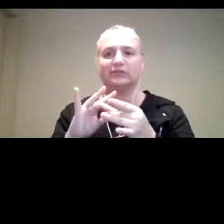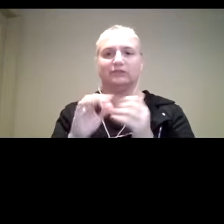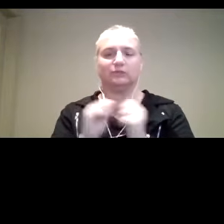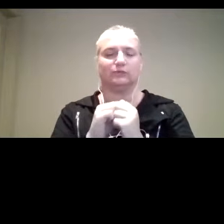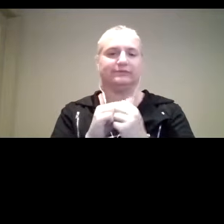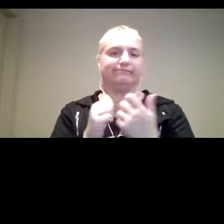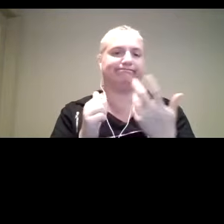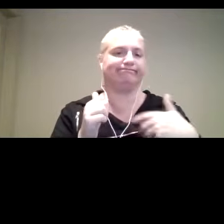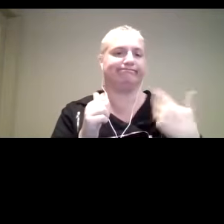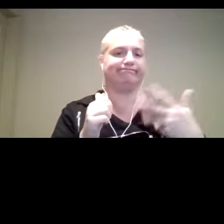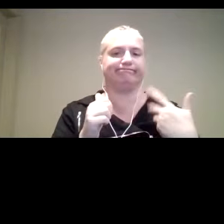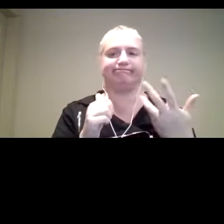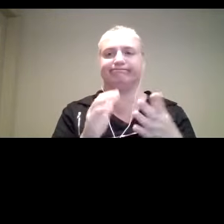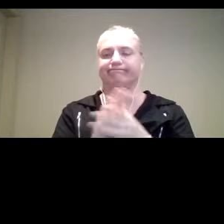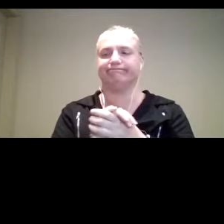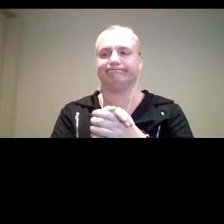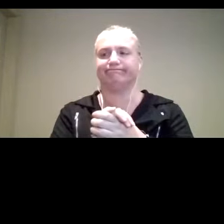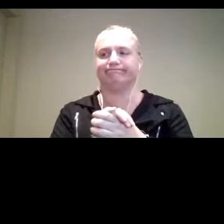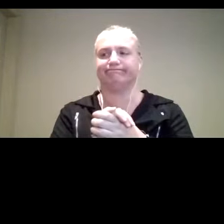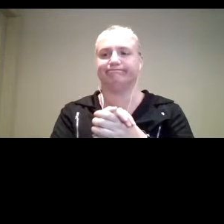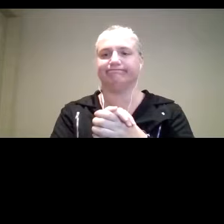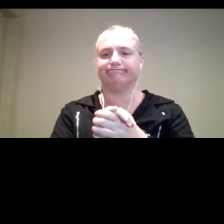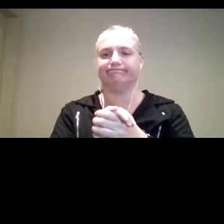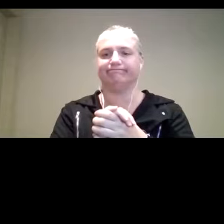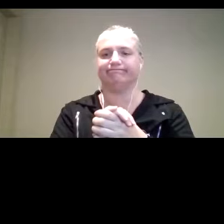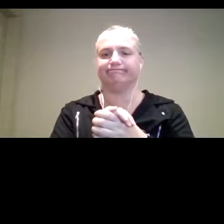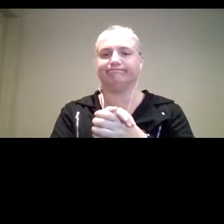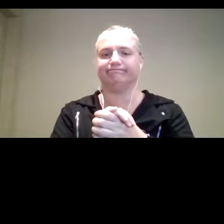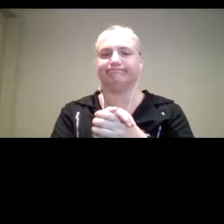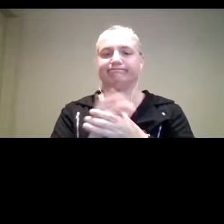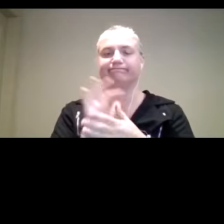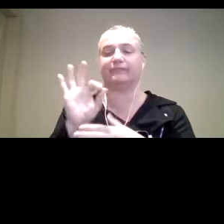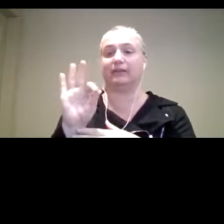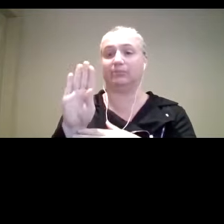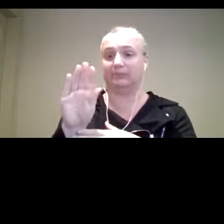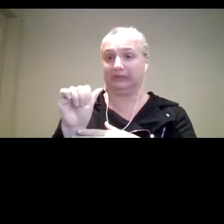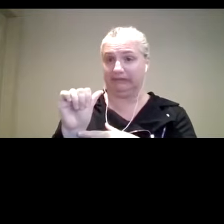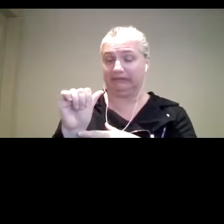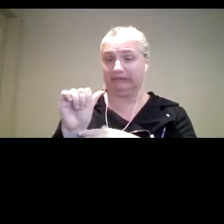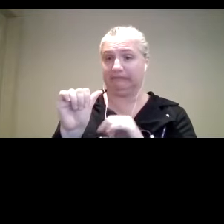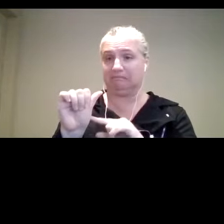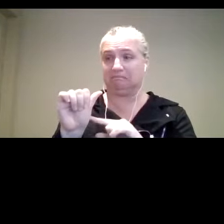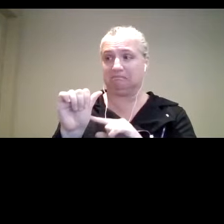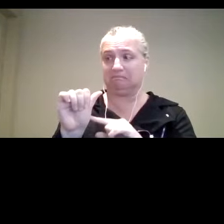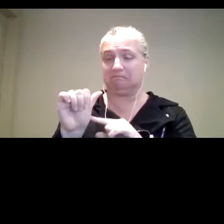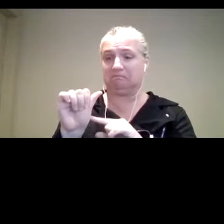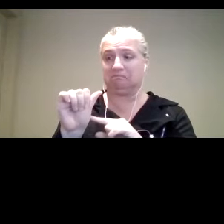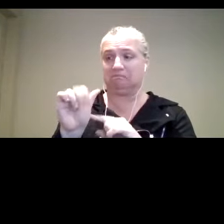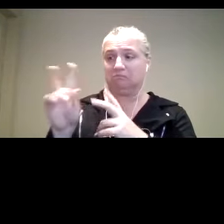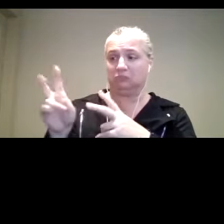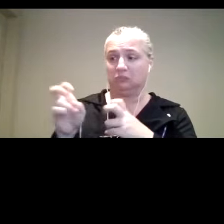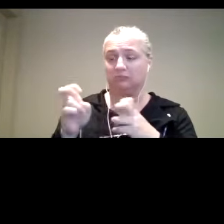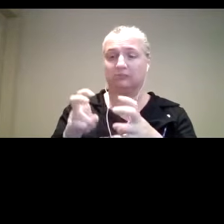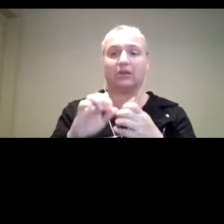that is gotten from an FBA and how we can use that to develop